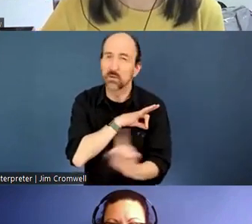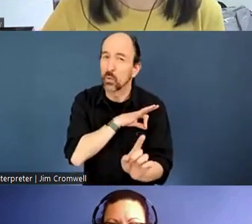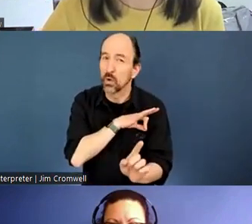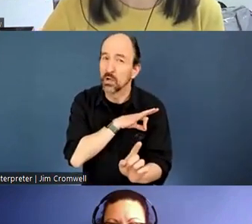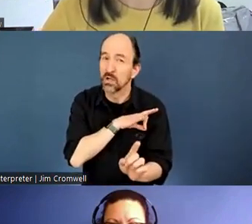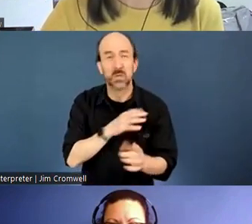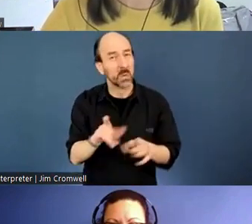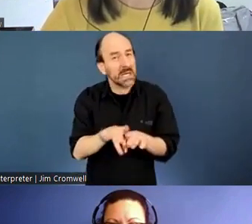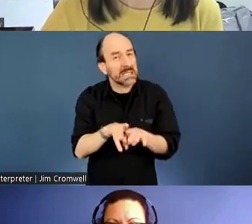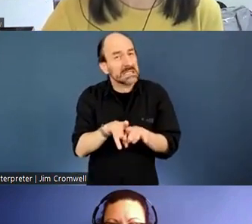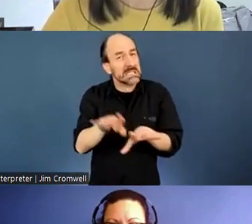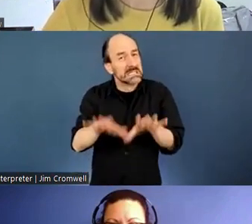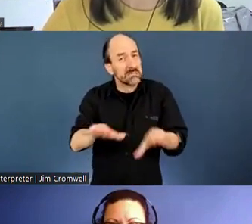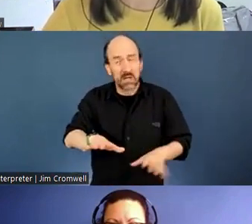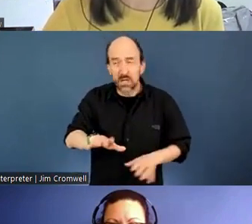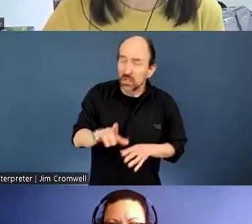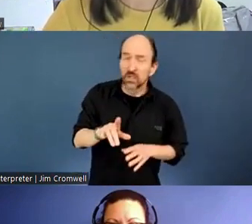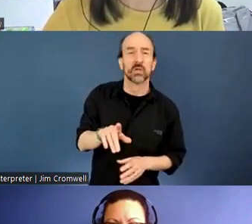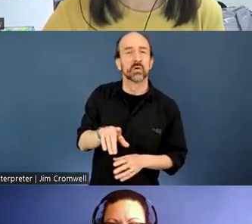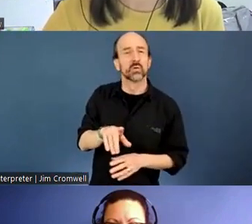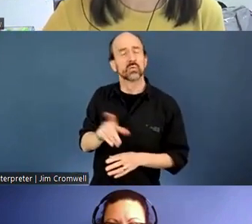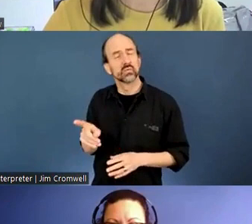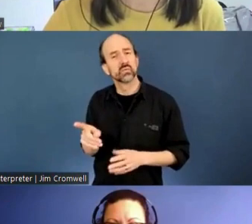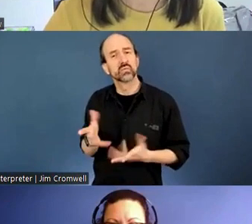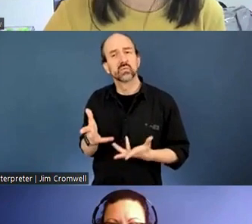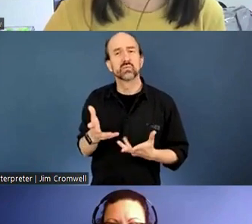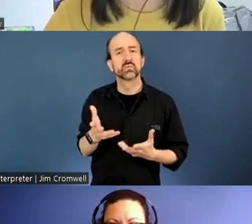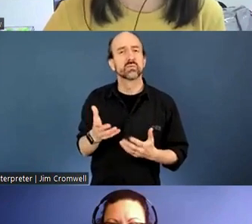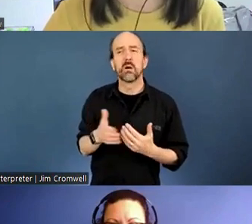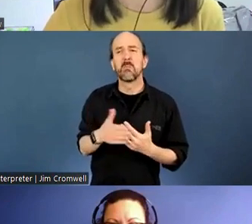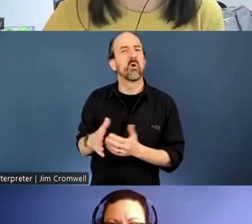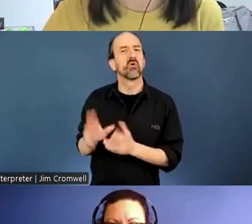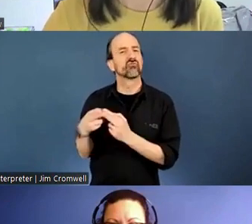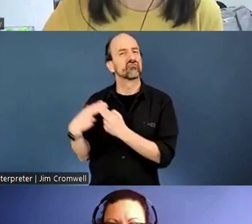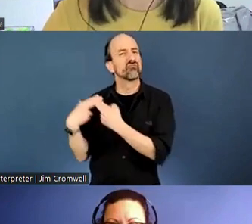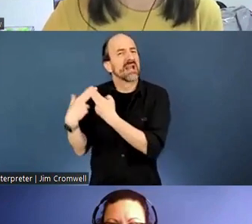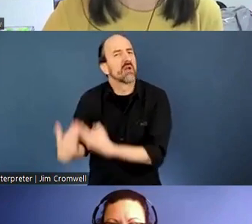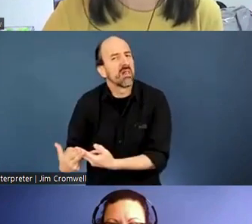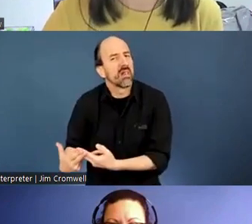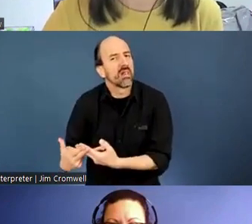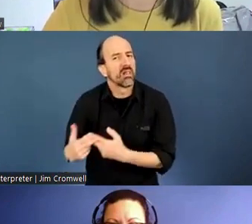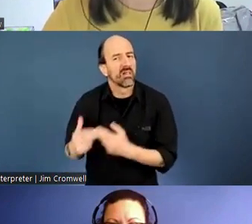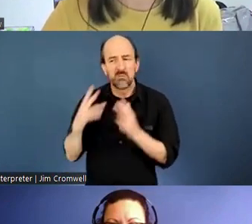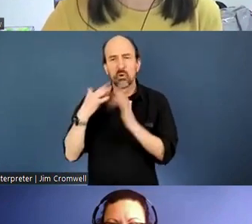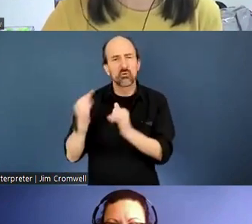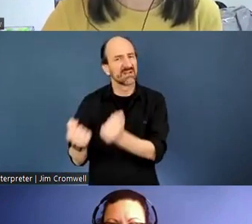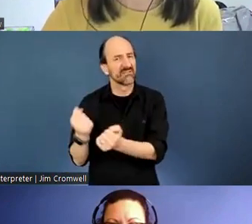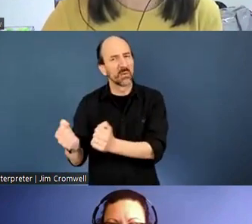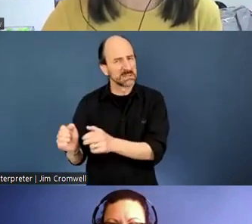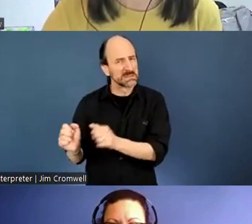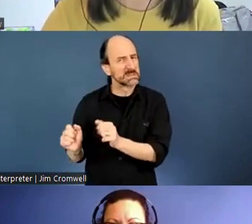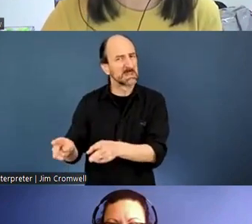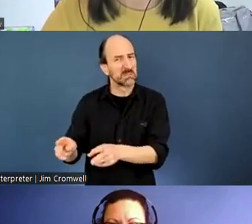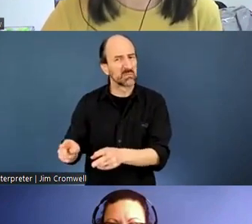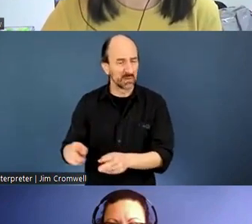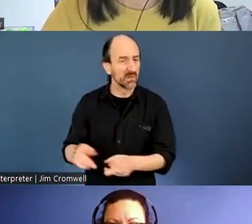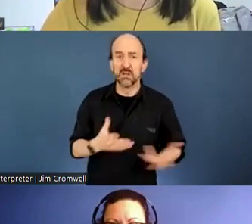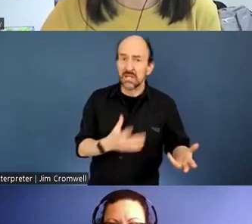to what you would see in more traditional monitoring evaluation so in other words it can do those things, it can